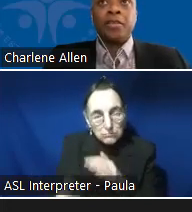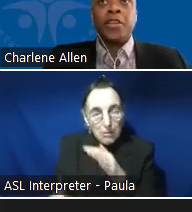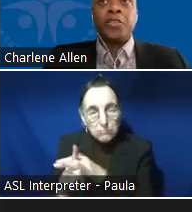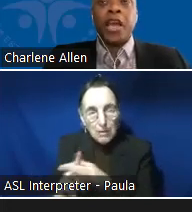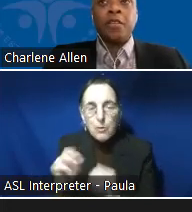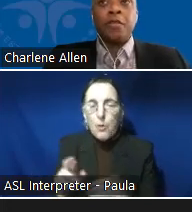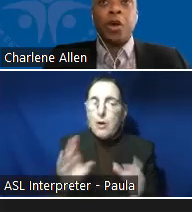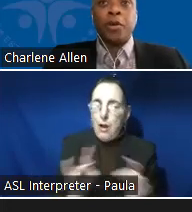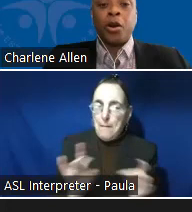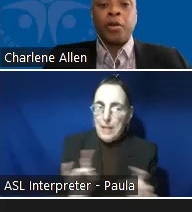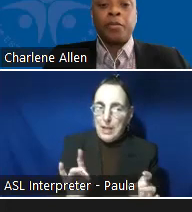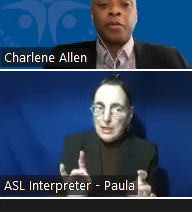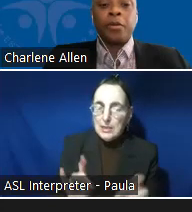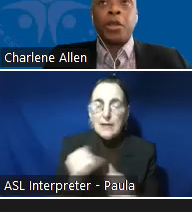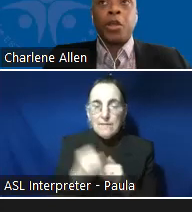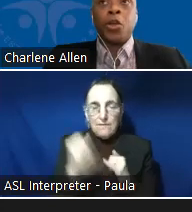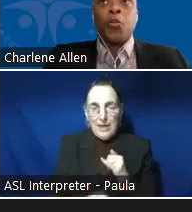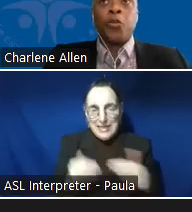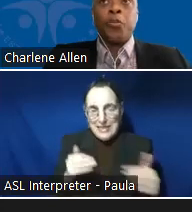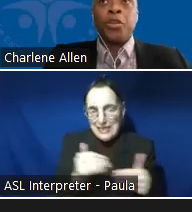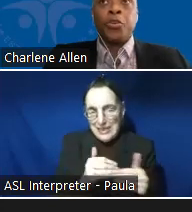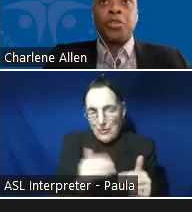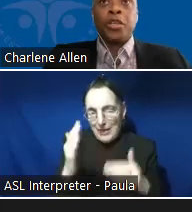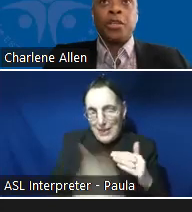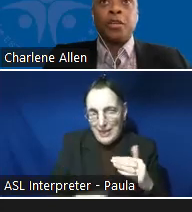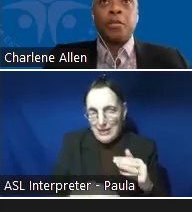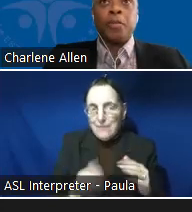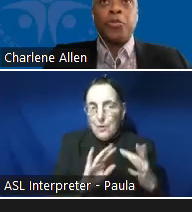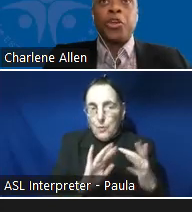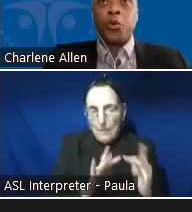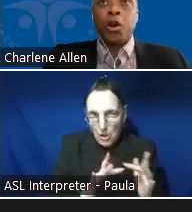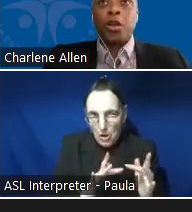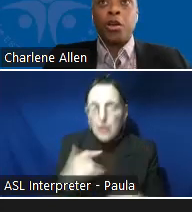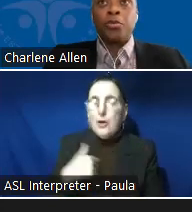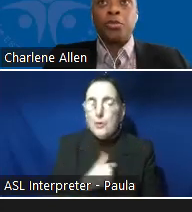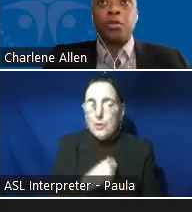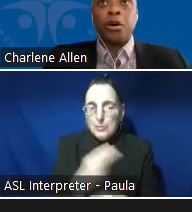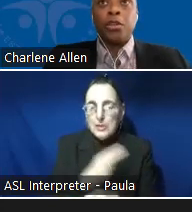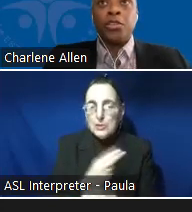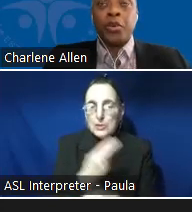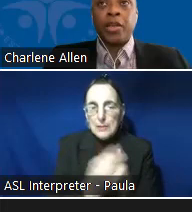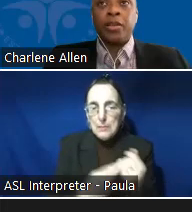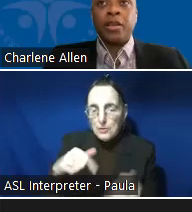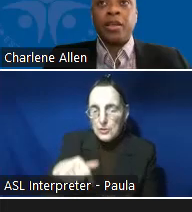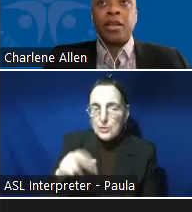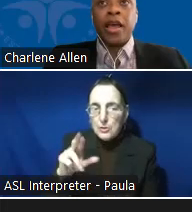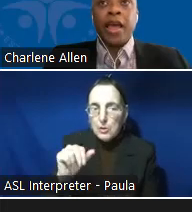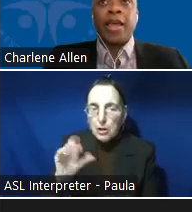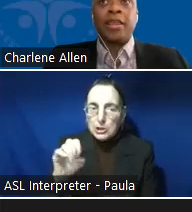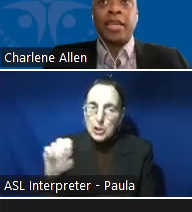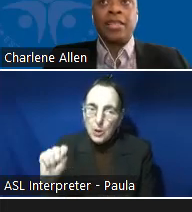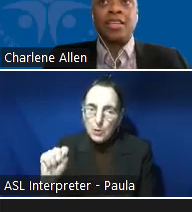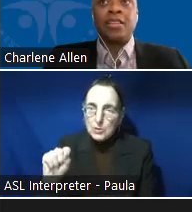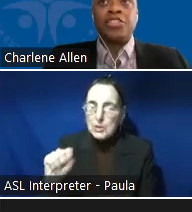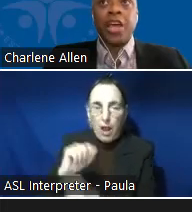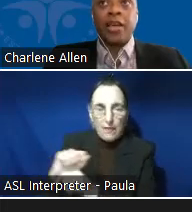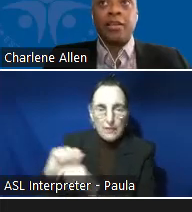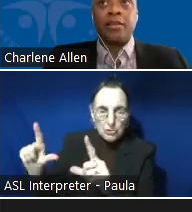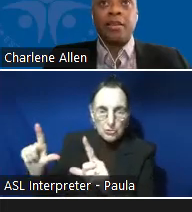there the end of the webinar, we will be using both QR codes on the screen and links in the chat,